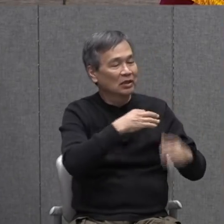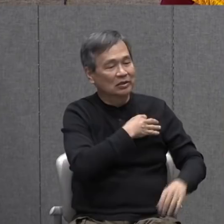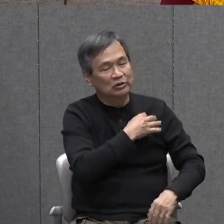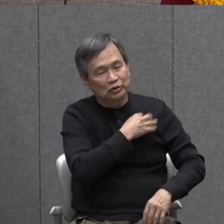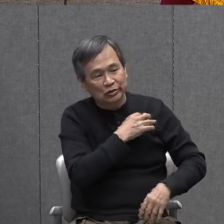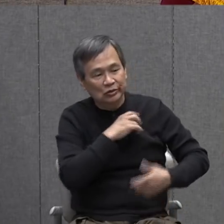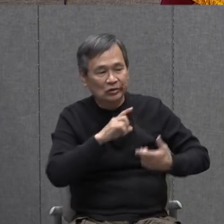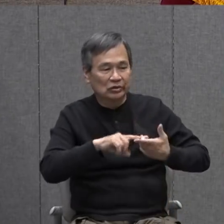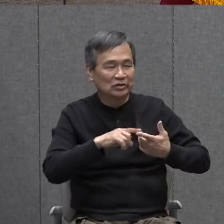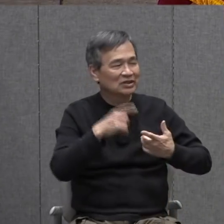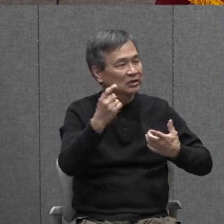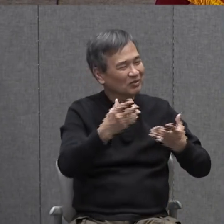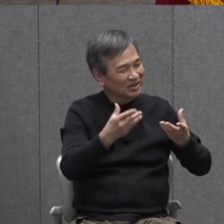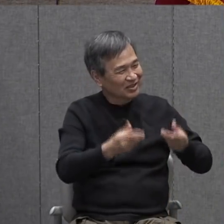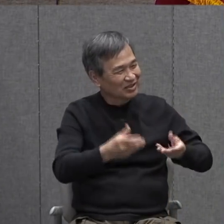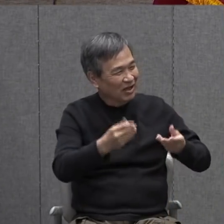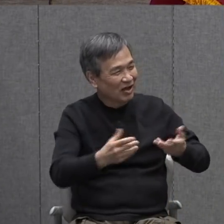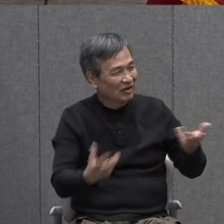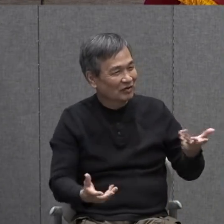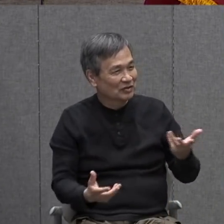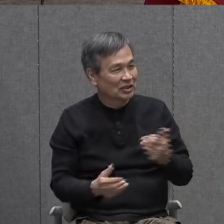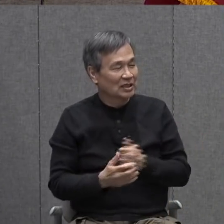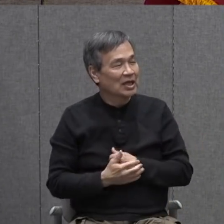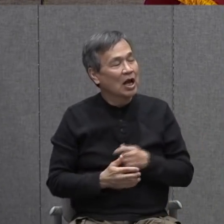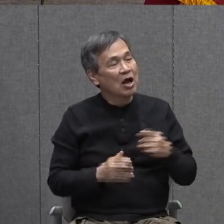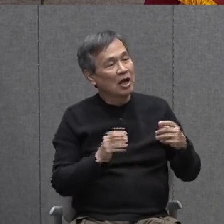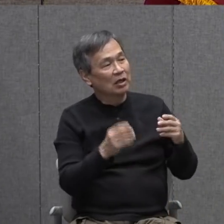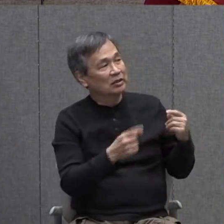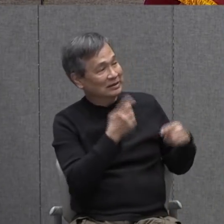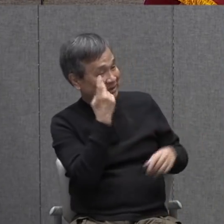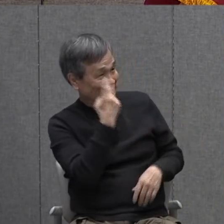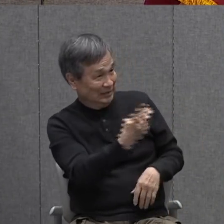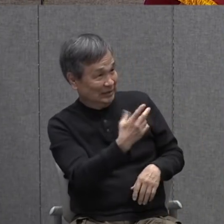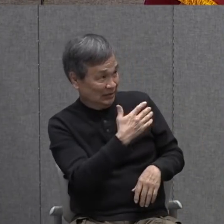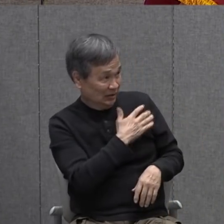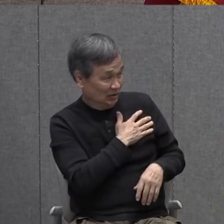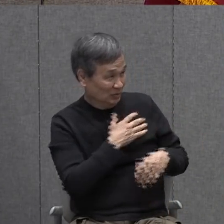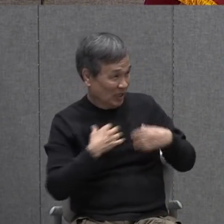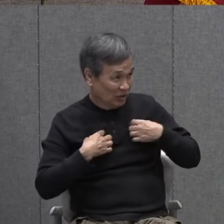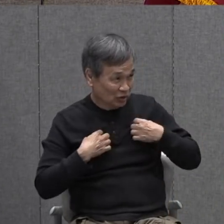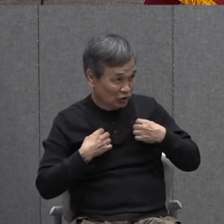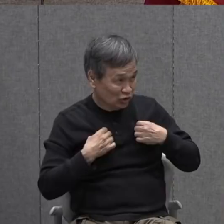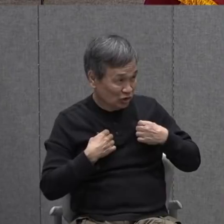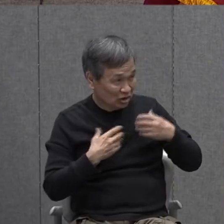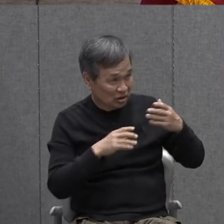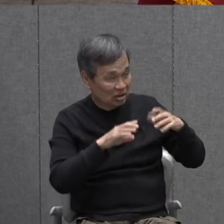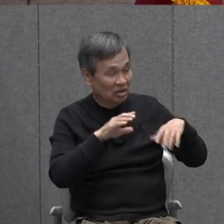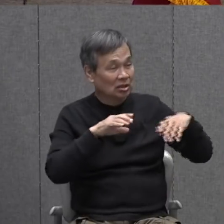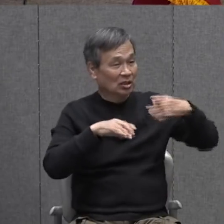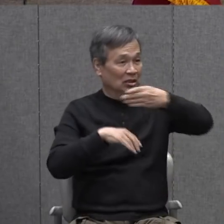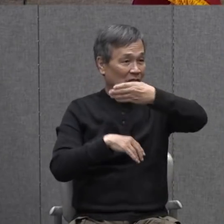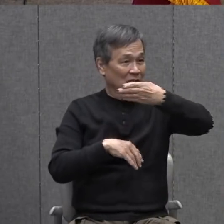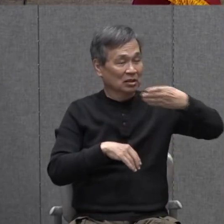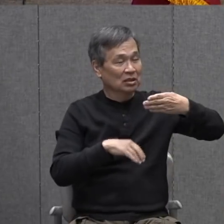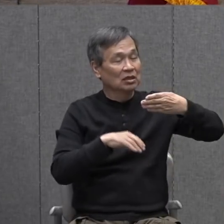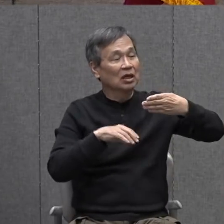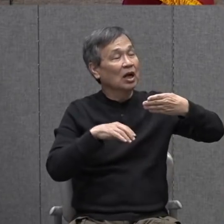let's observe, let's observe. Notice how my fabric drapes. Do you see how it makes